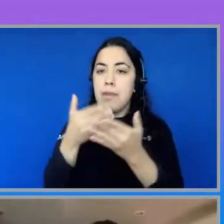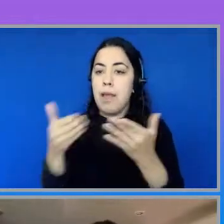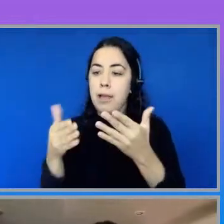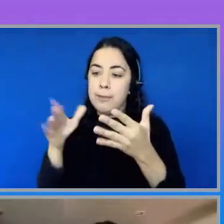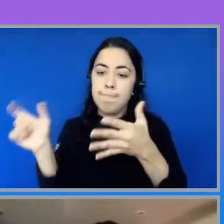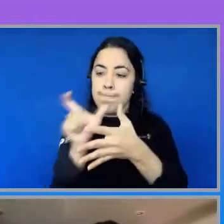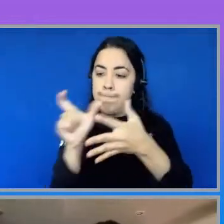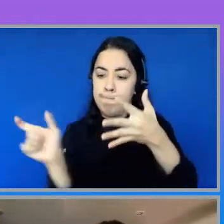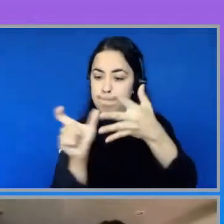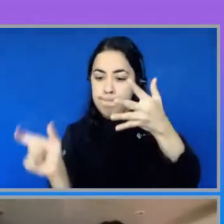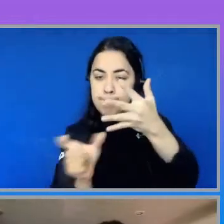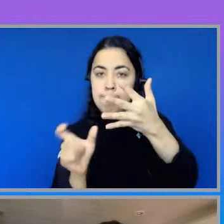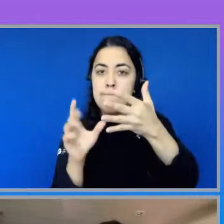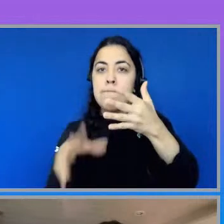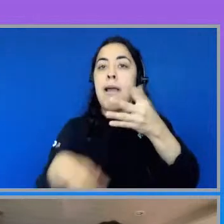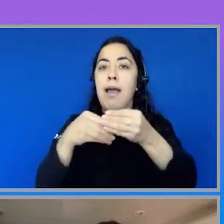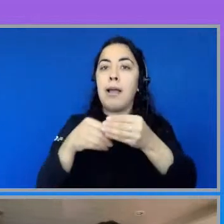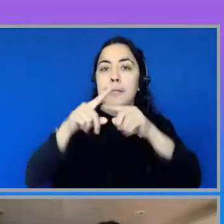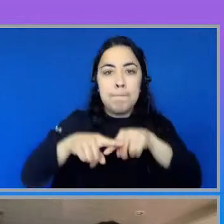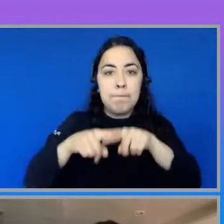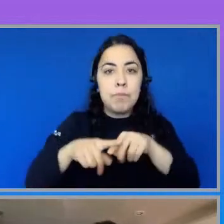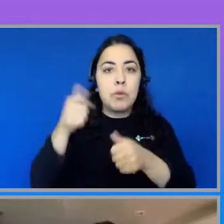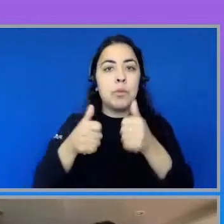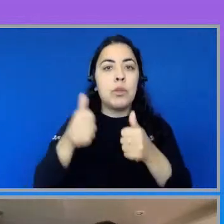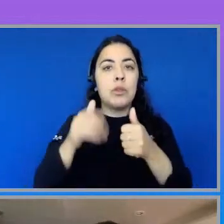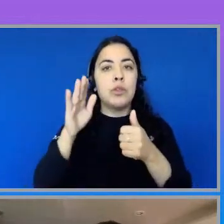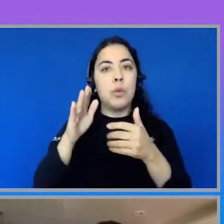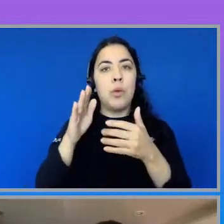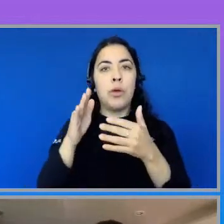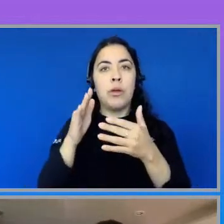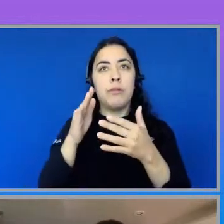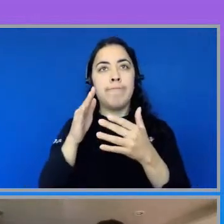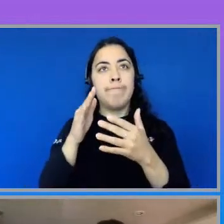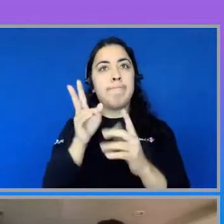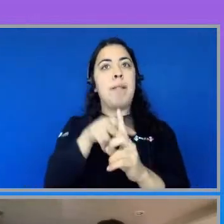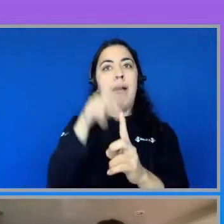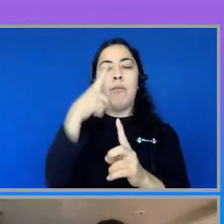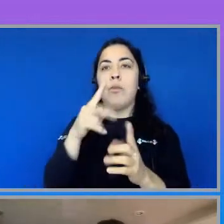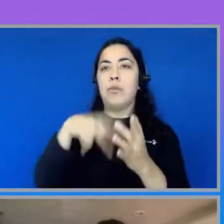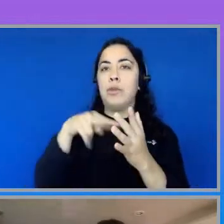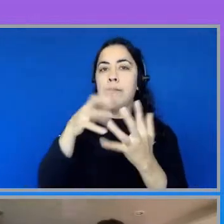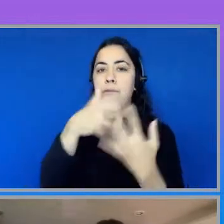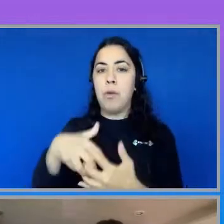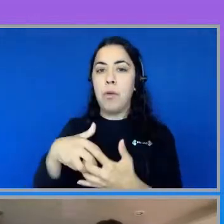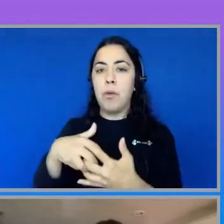reading flow property. So we'll have a look first at how that